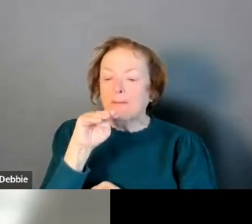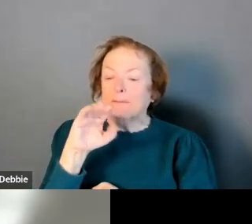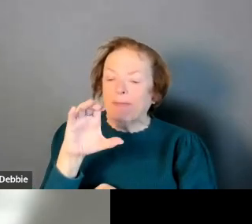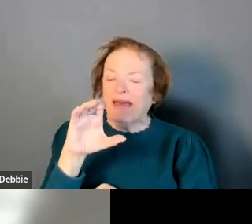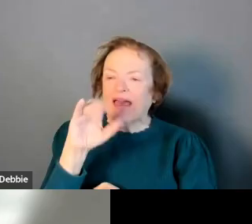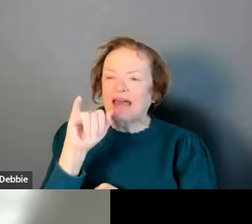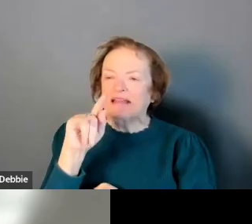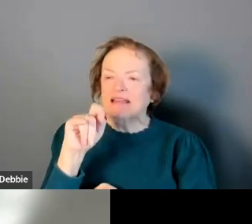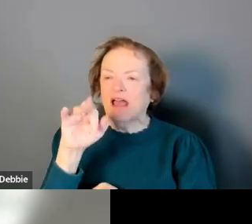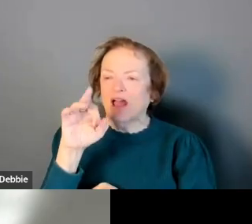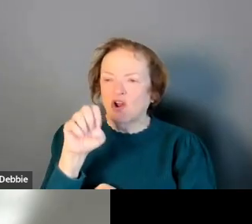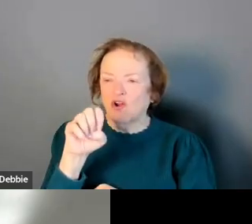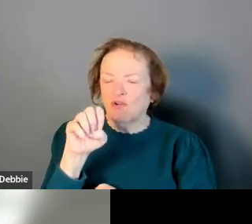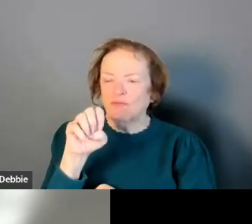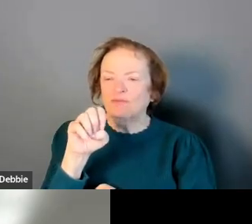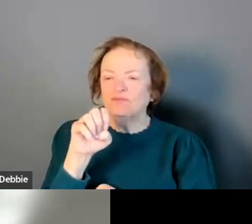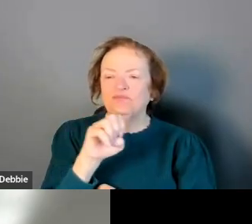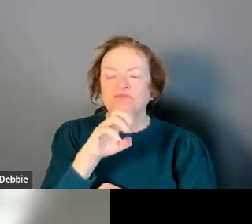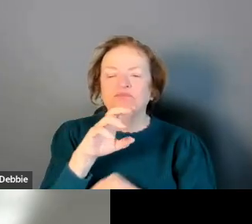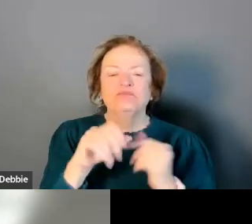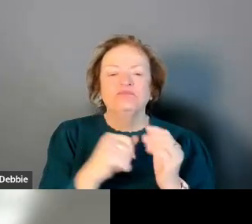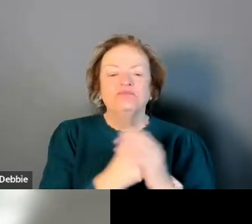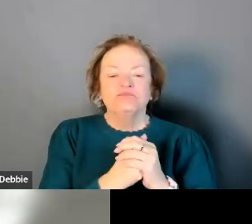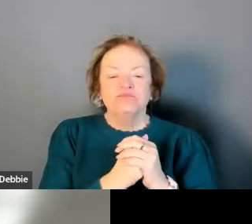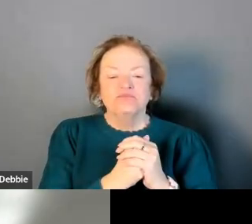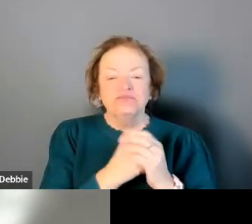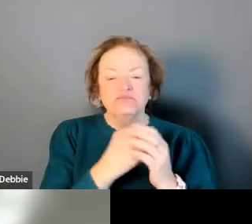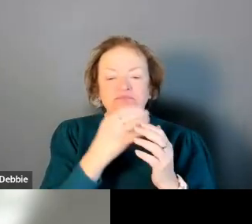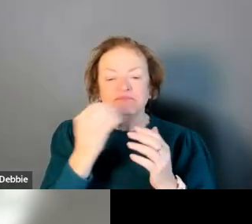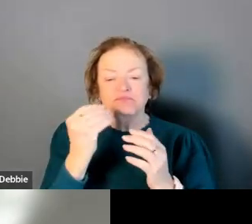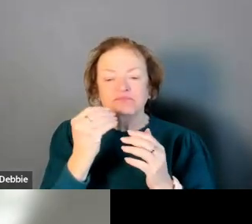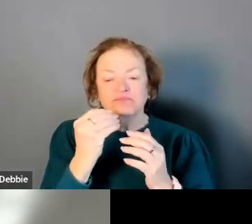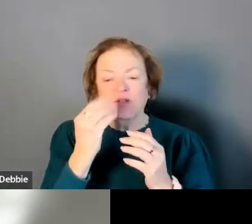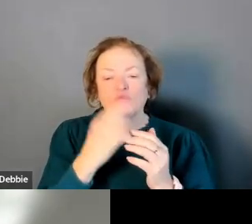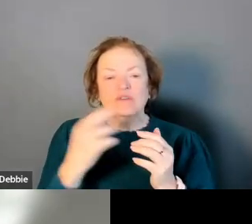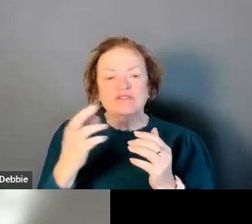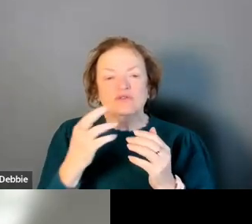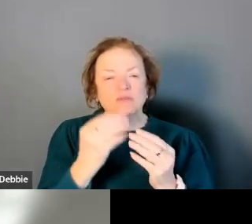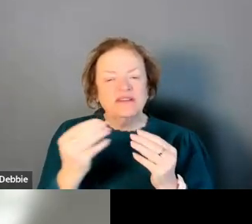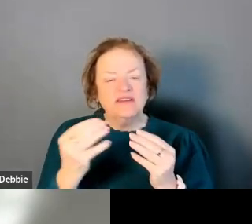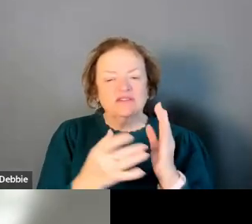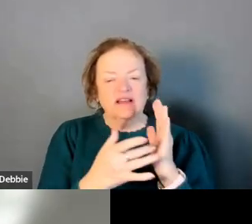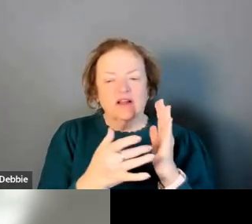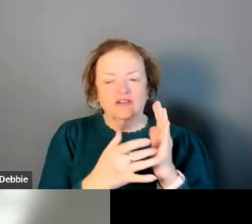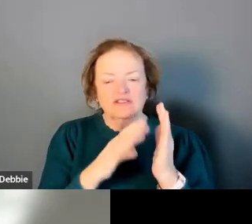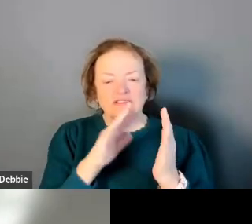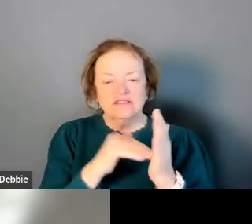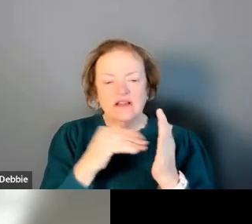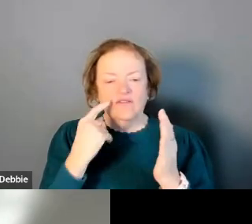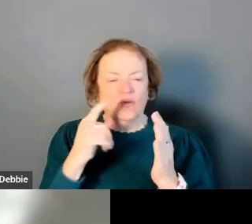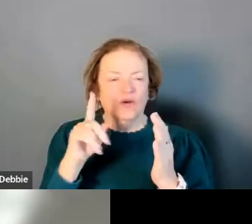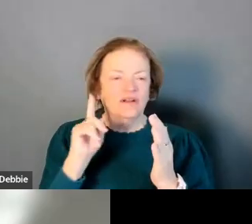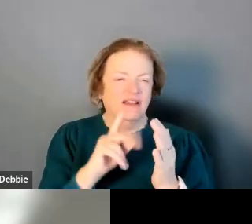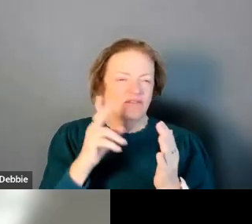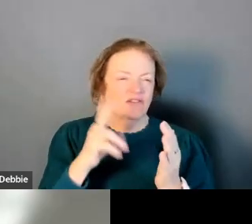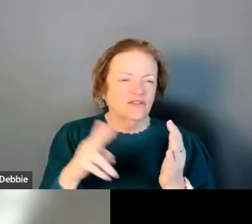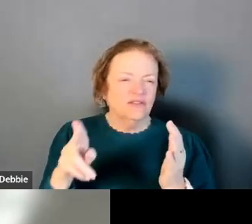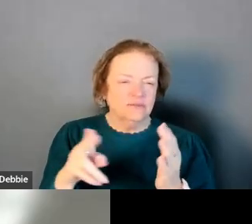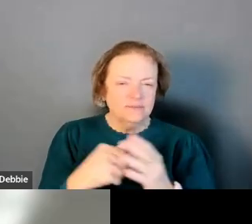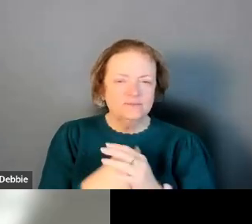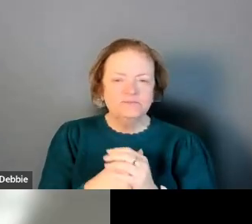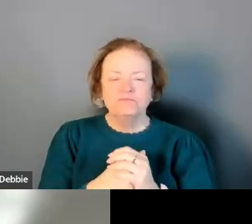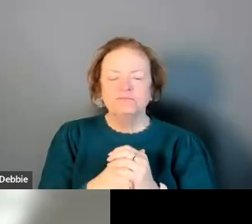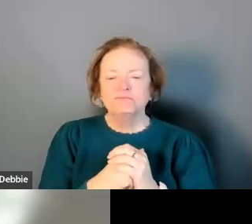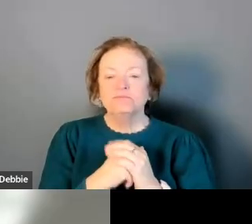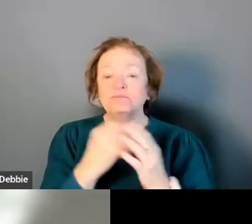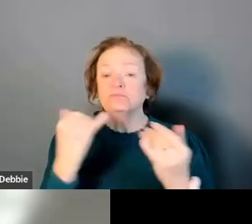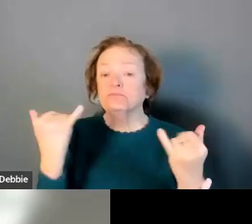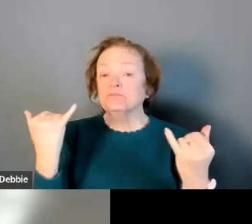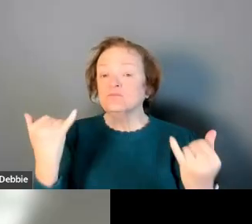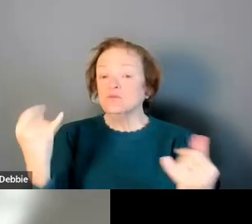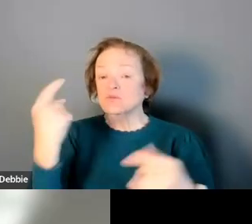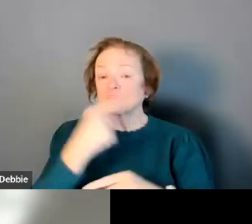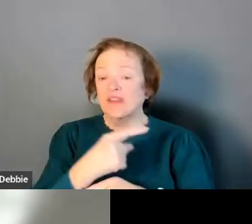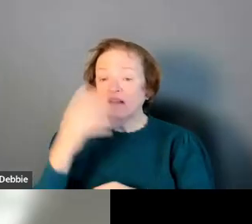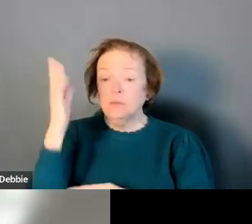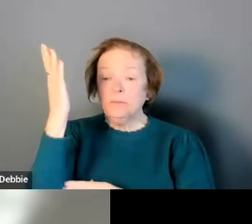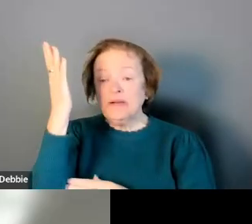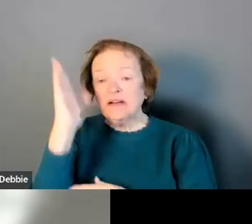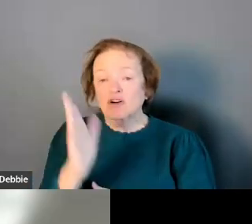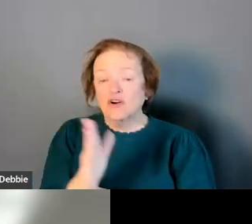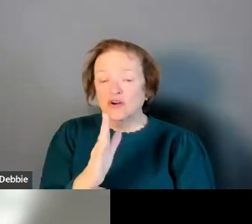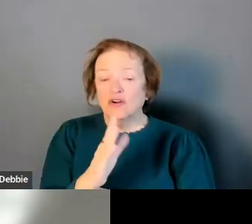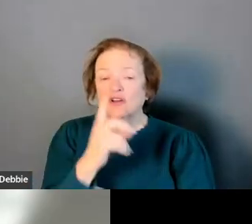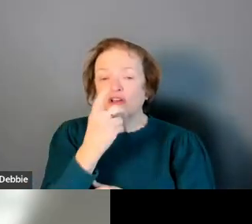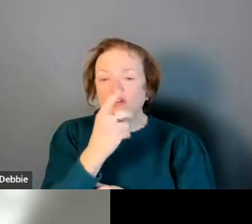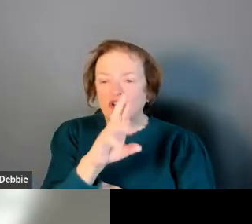Center for the Deaf and Hard of Hearing RMTC-DHH. And today we are joined with Dr. Leslie Walker